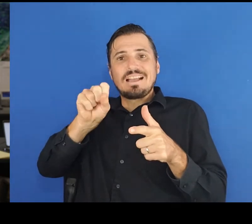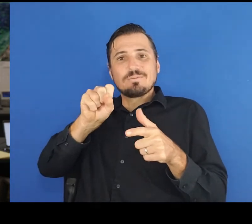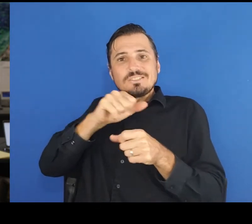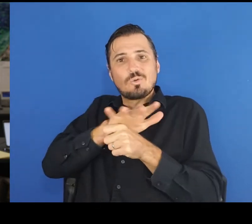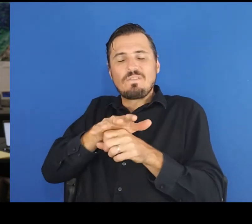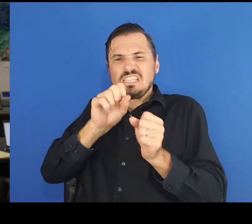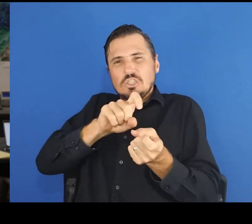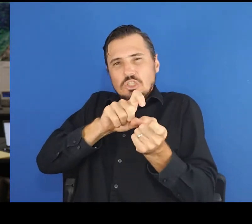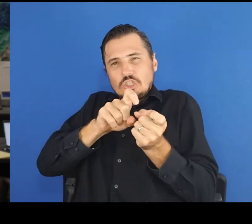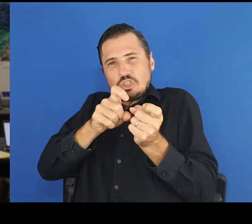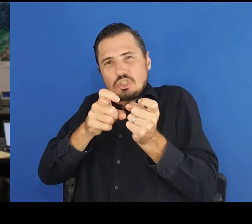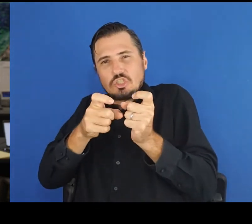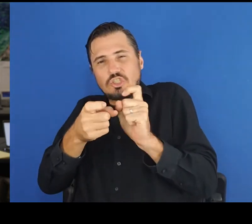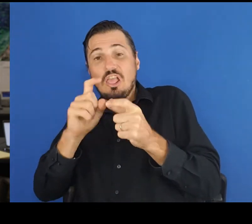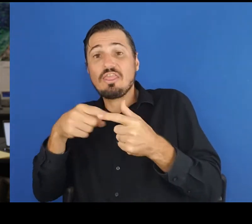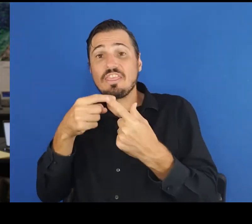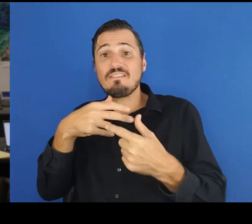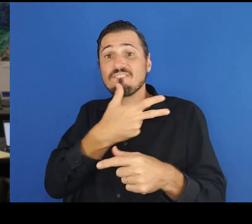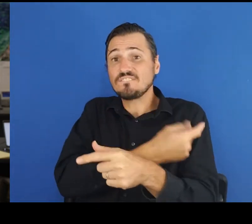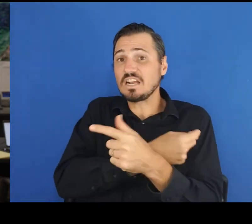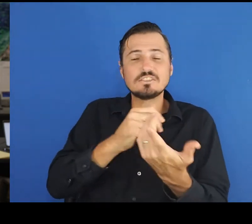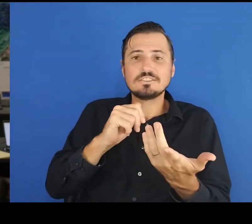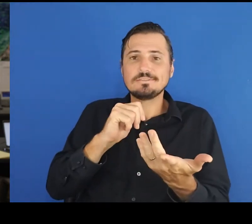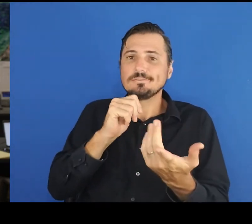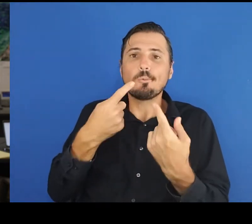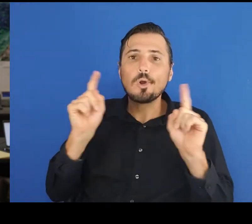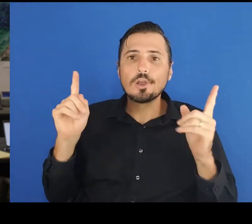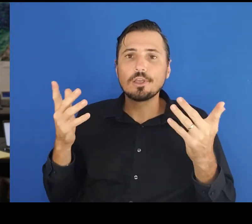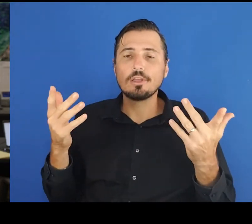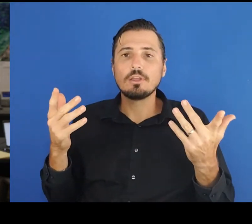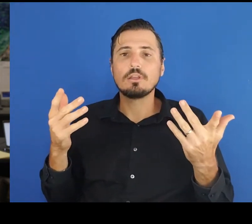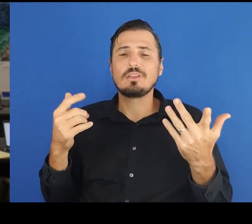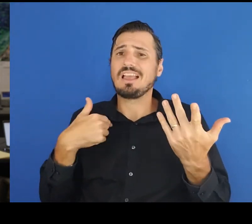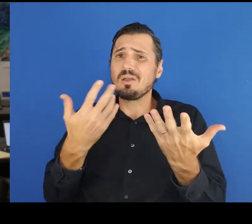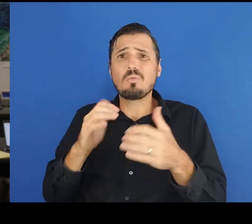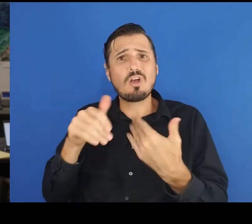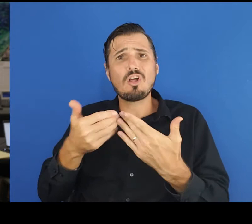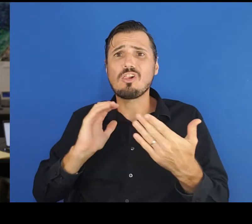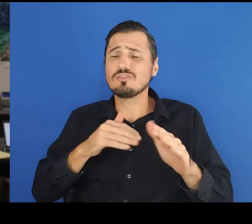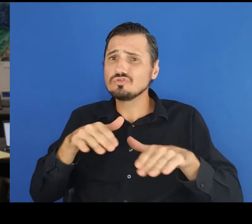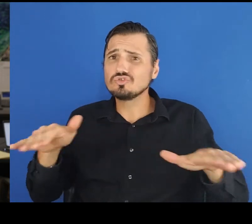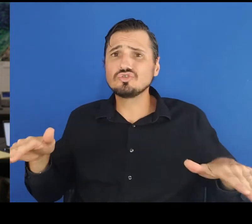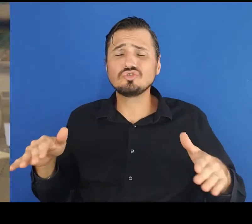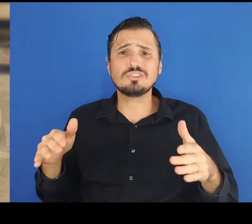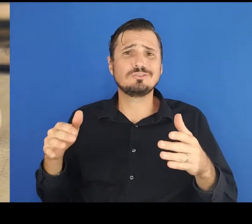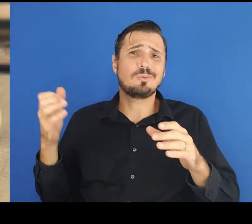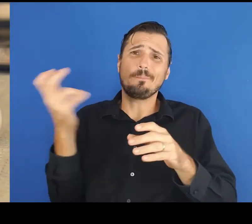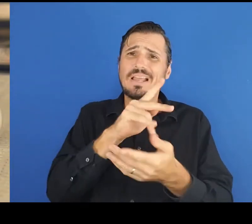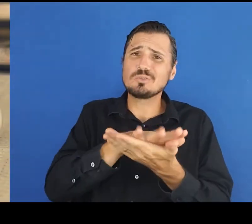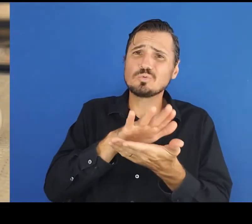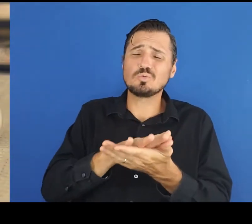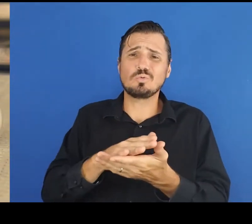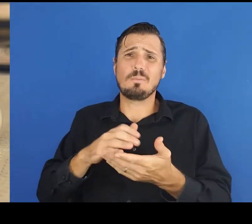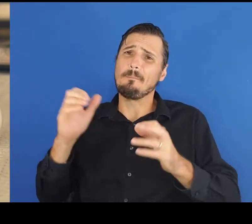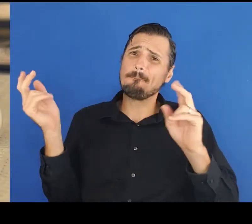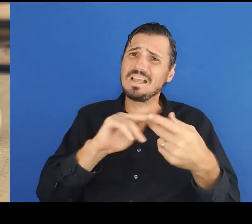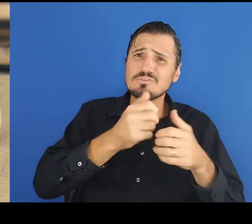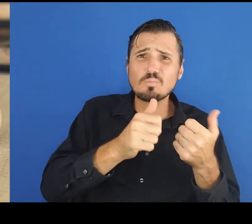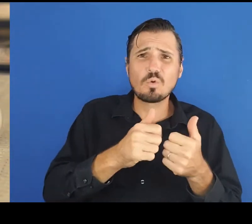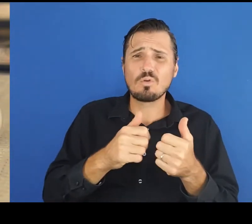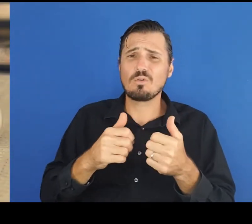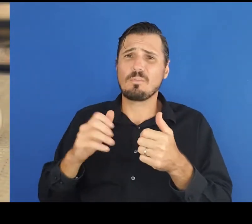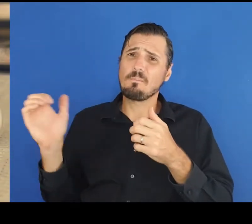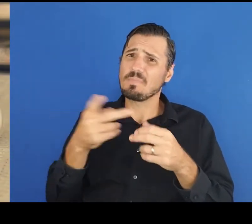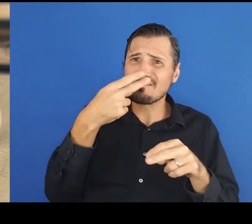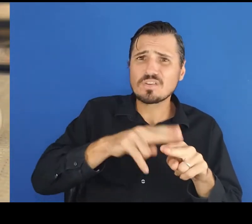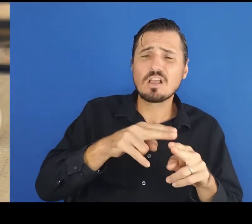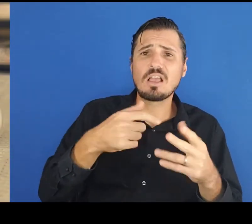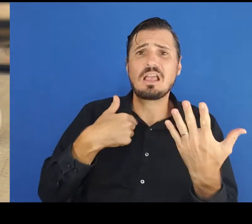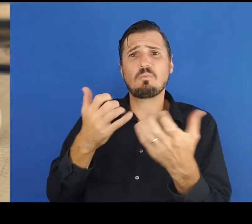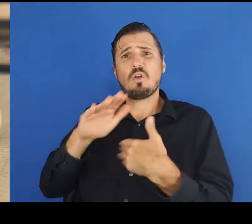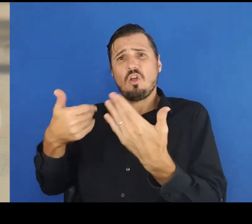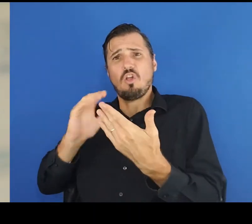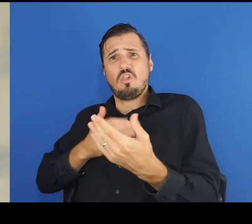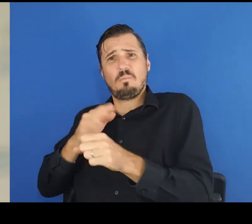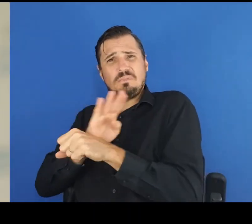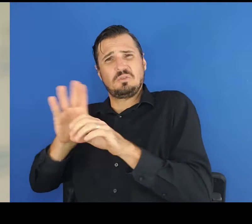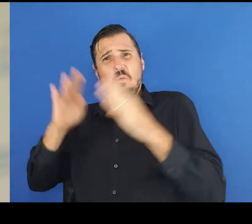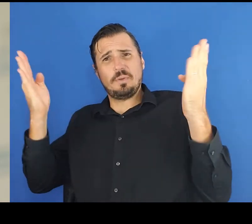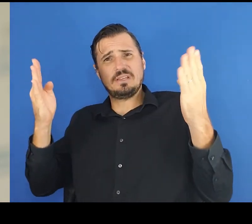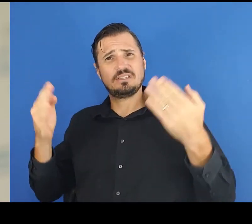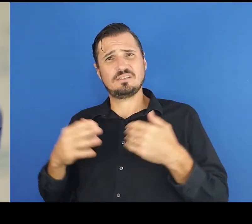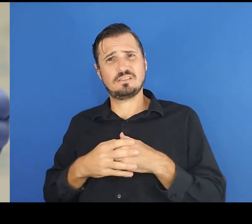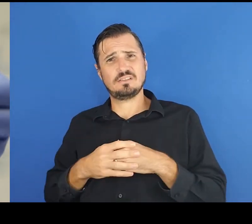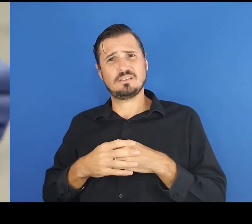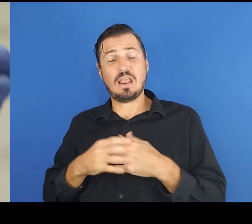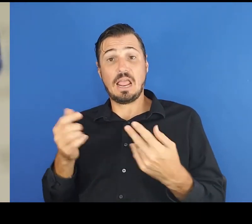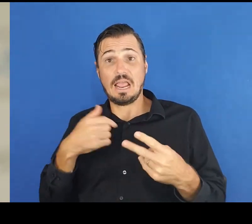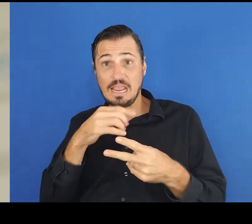I want our kids to return to school and all of their extracurricular activities. I want our local business owners to safely re-open again. My choice to be vaccinated is what I can do to protect